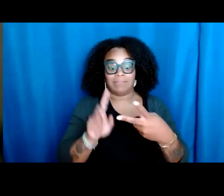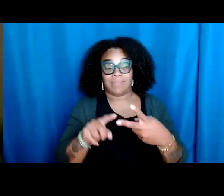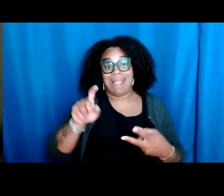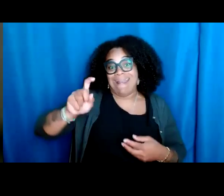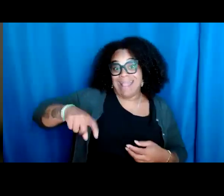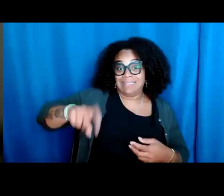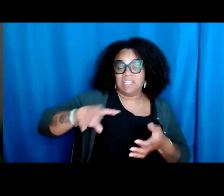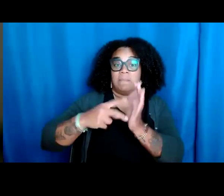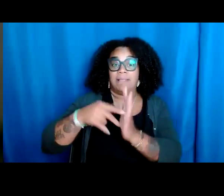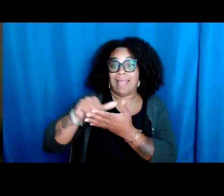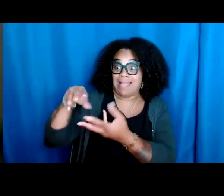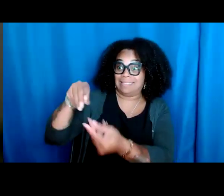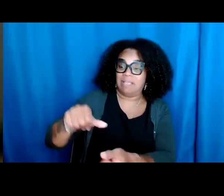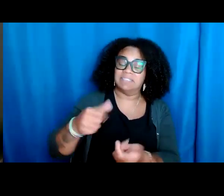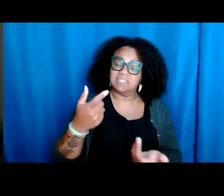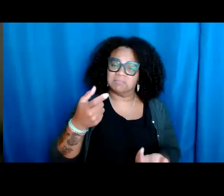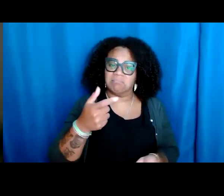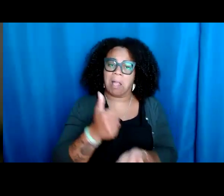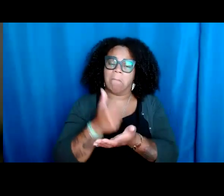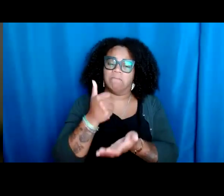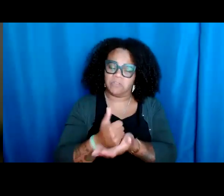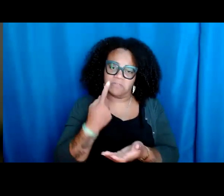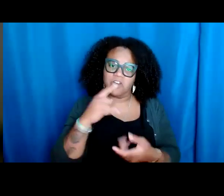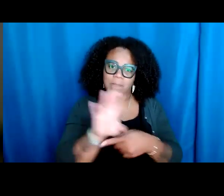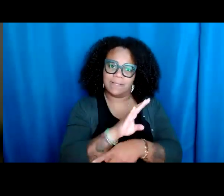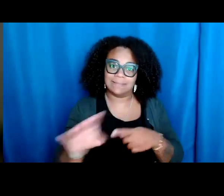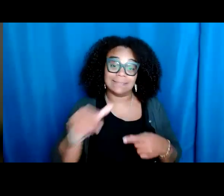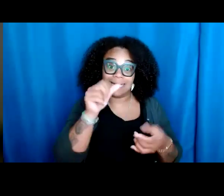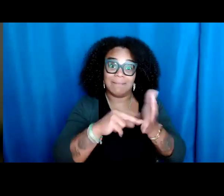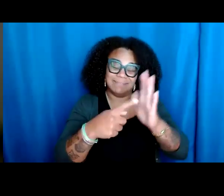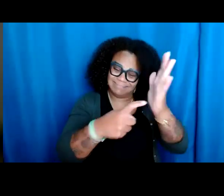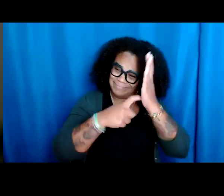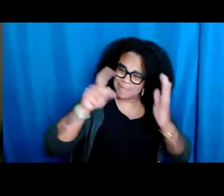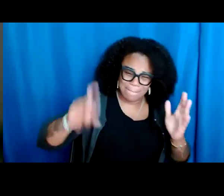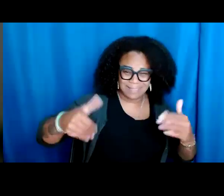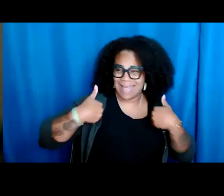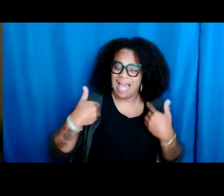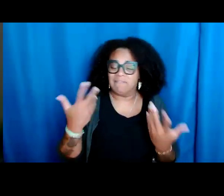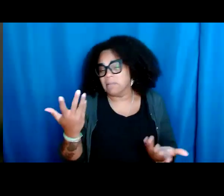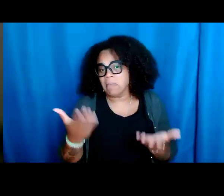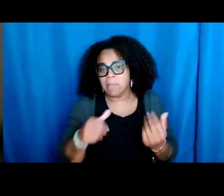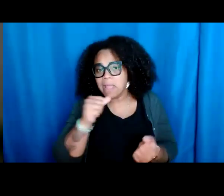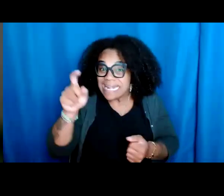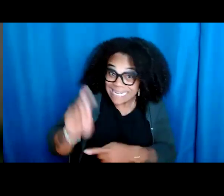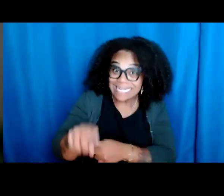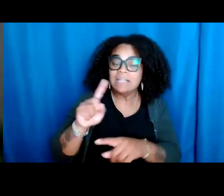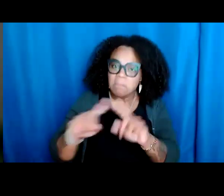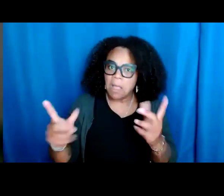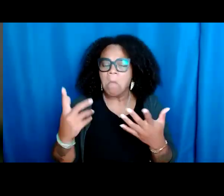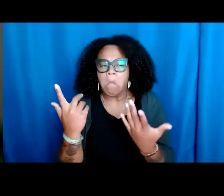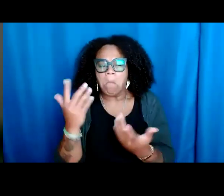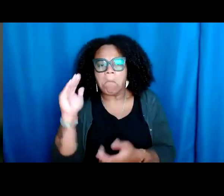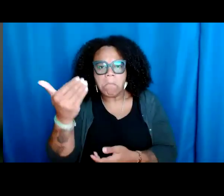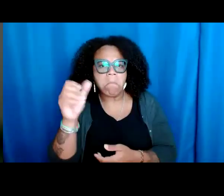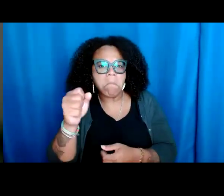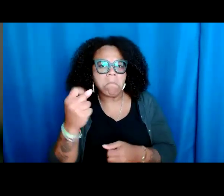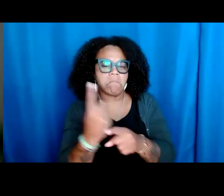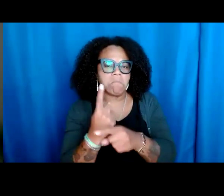business. It doesn't have to be indispensable. It just has to be reasonably related to your work.